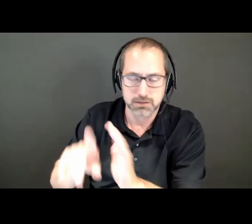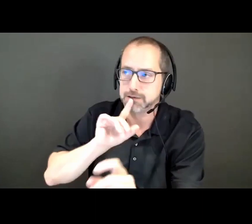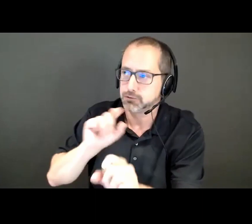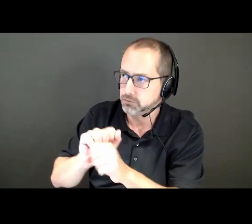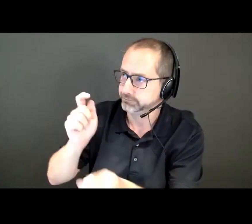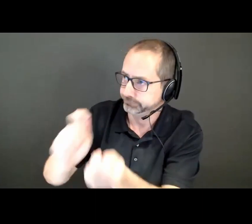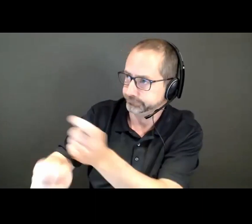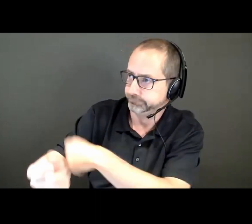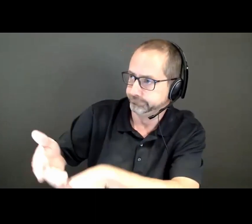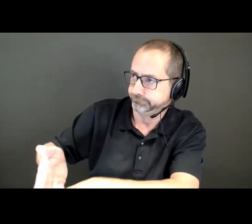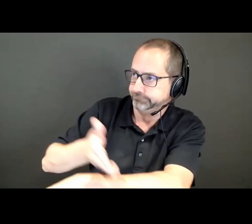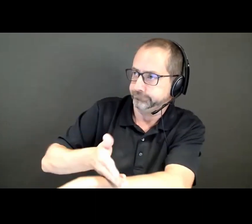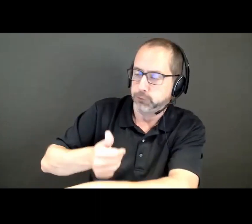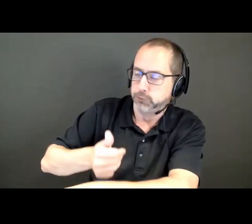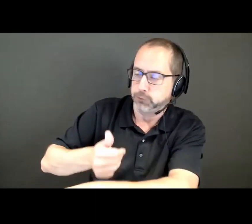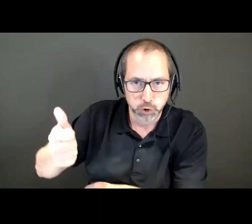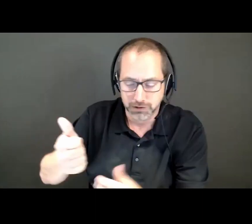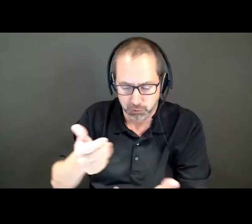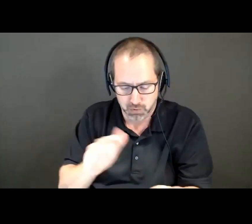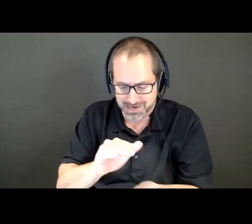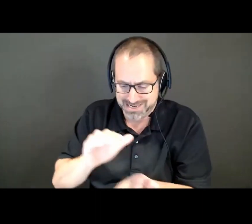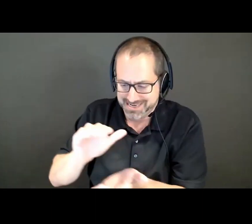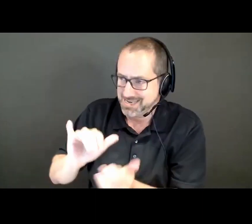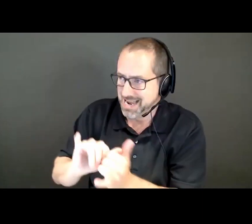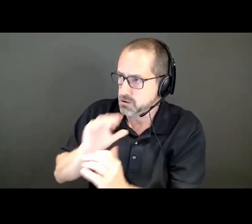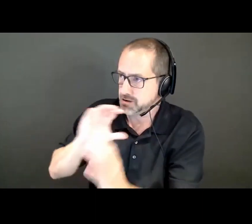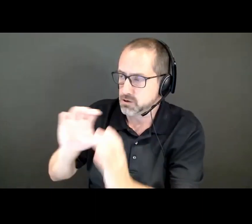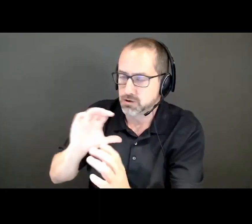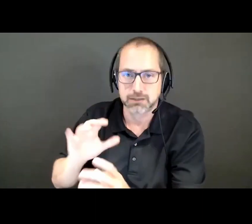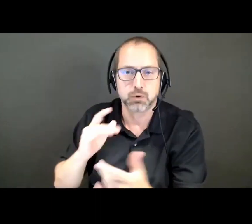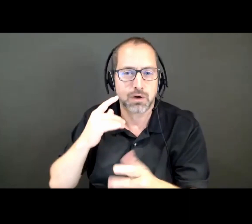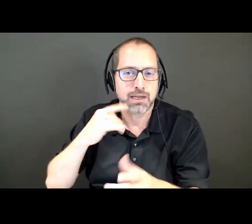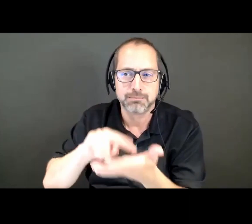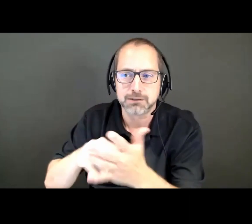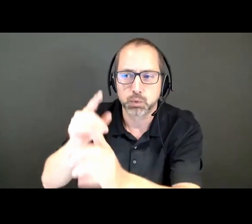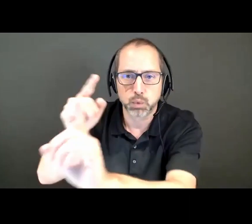thinking about outcomes and dissemination now. How do we do that in ways that are community grounded?